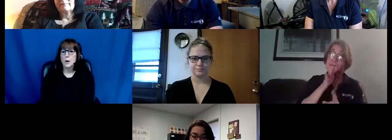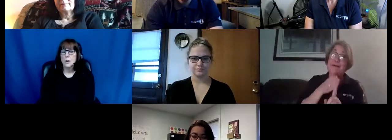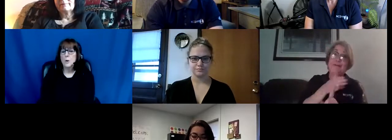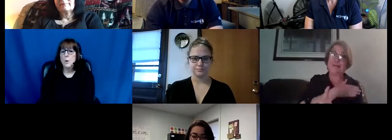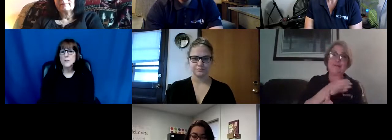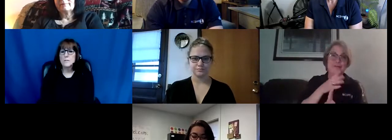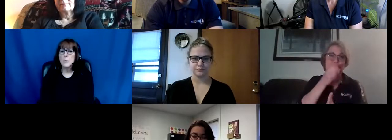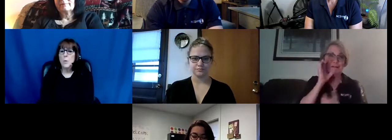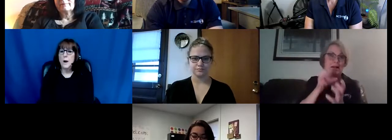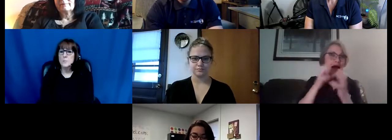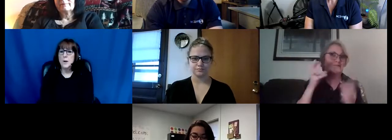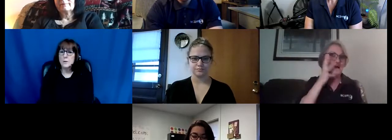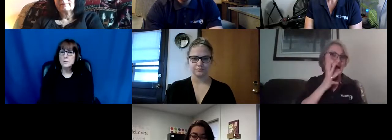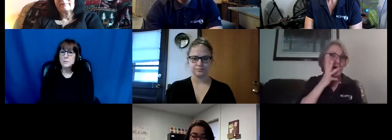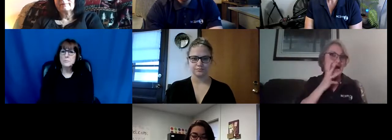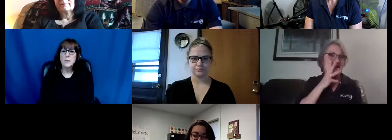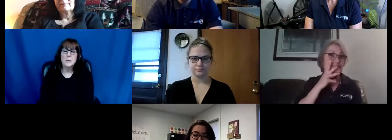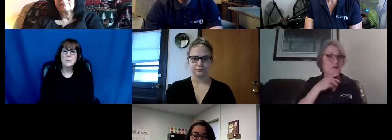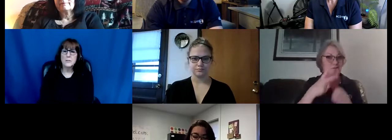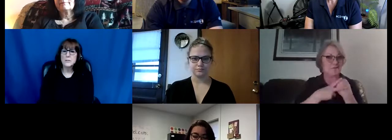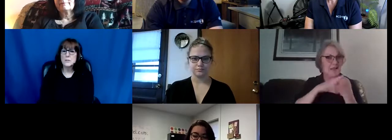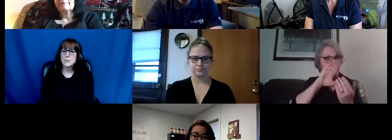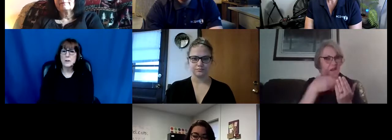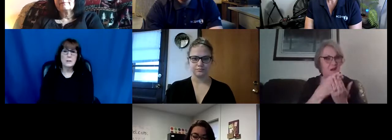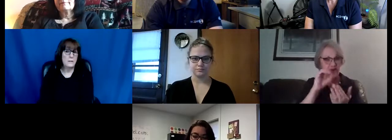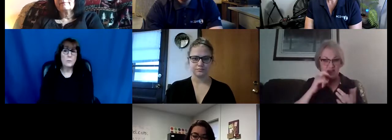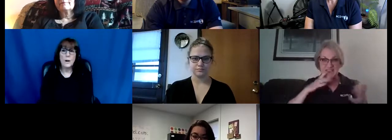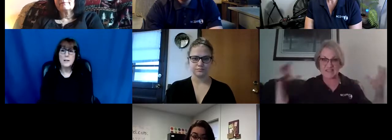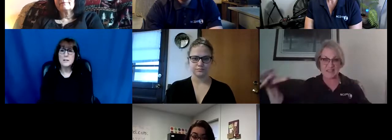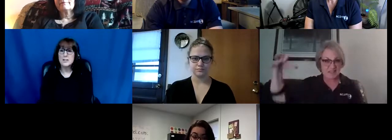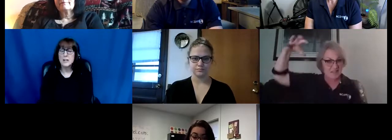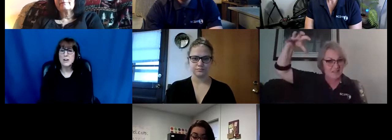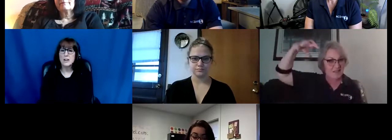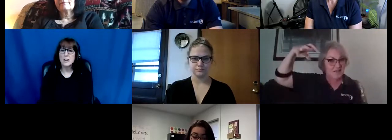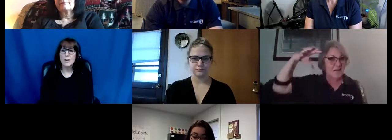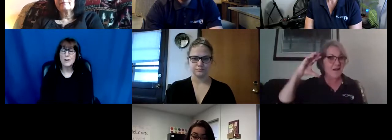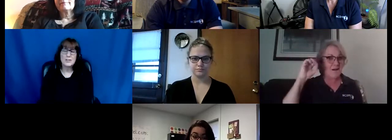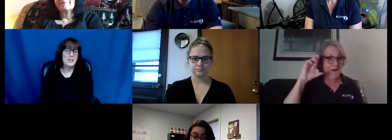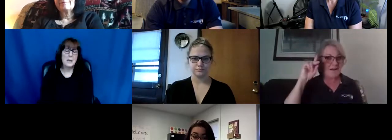corks from wine bottles my mother used to drink a lot of wine and she carried all she kept all